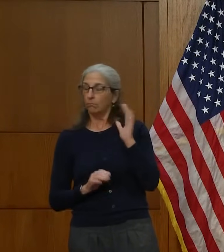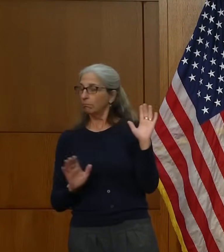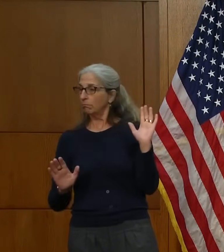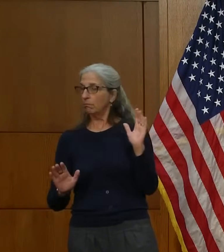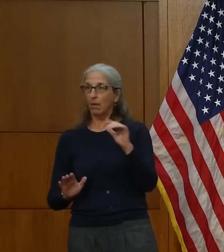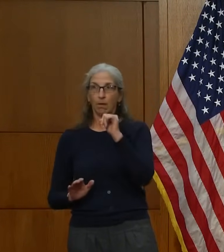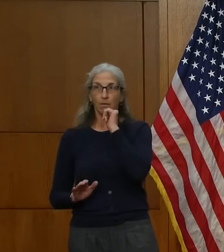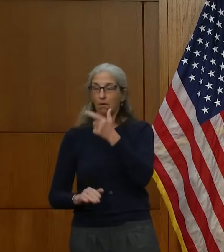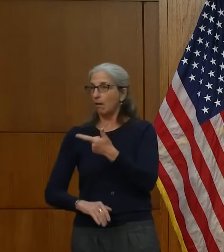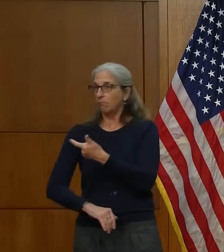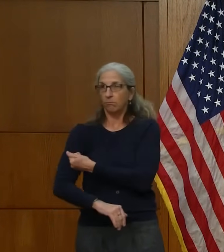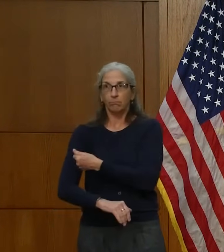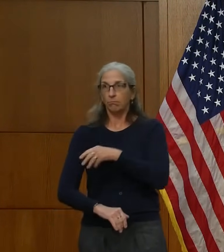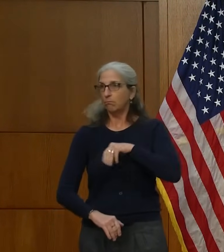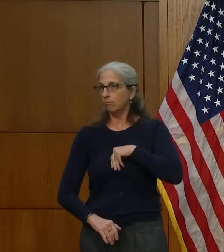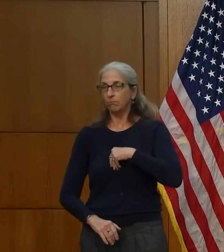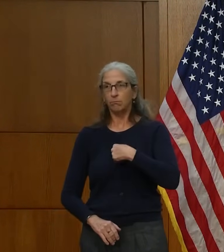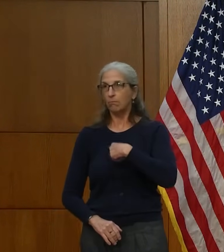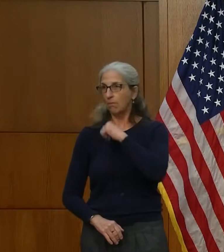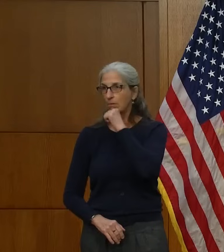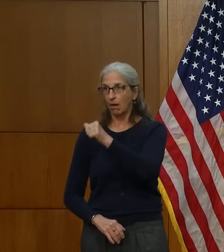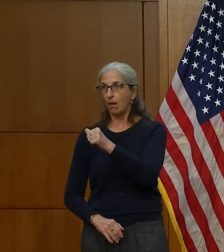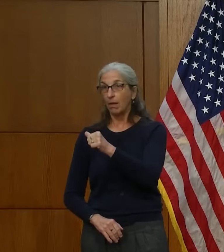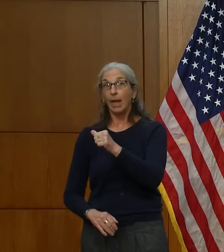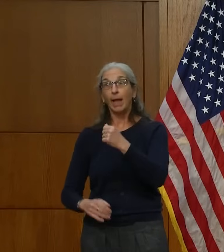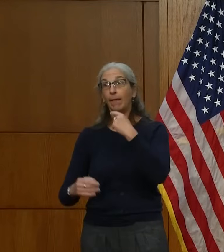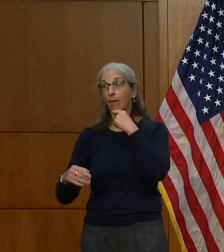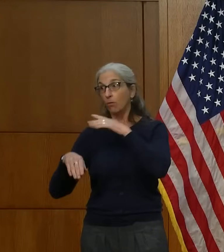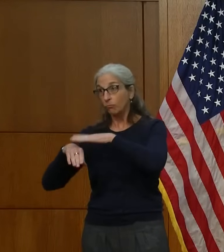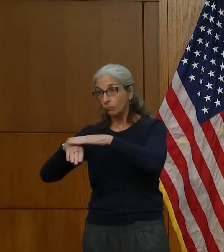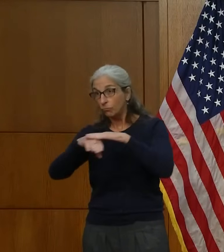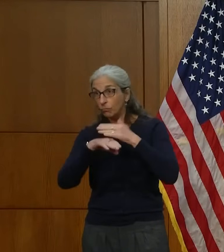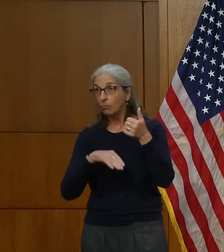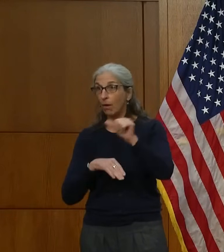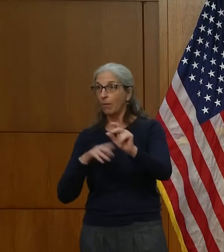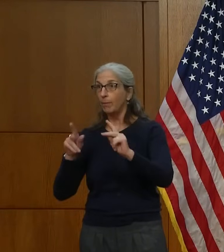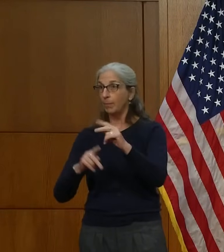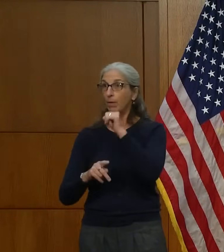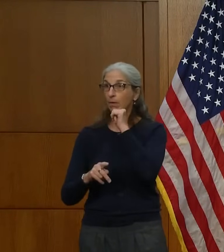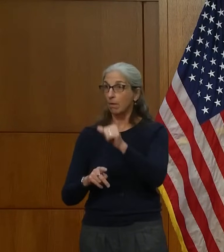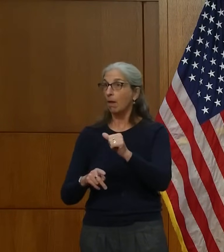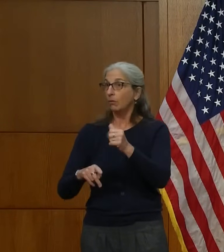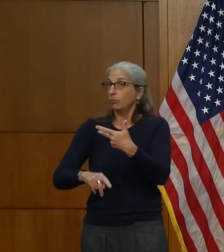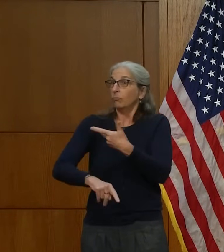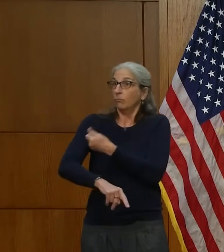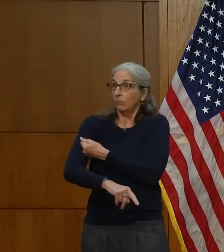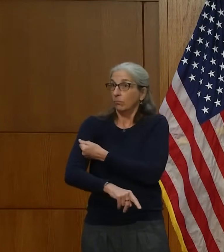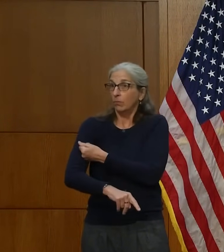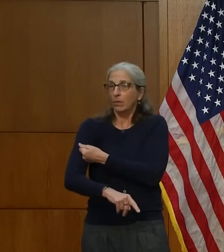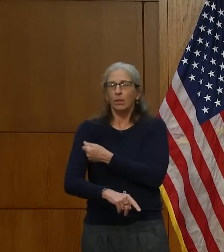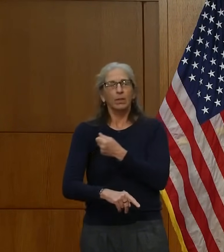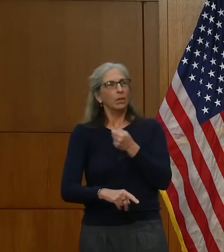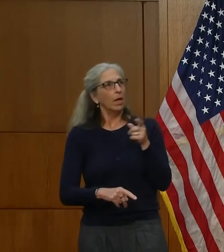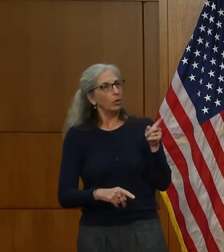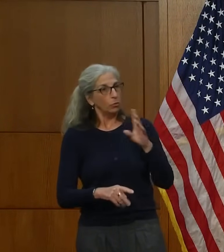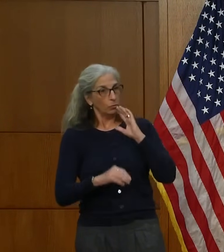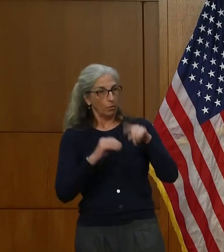CONTINGENT OF PEOPLE OF COLOR WHO SAY THEY WILL NOT TAKE THE VACCINE AND TELLING OTHER PEOPLE NOT TO TAKE IT. YOU KIND